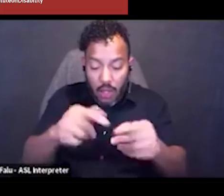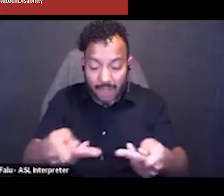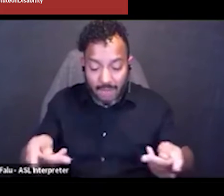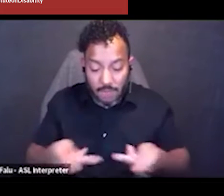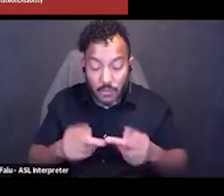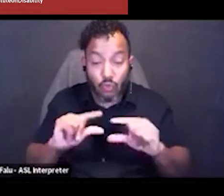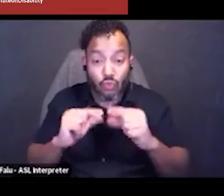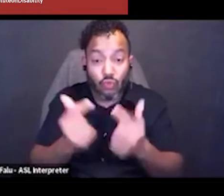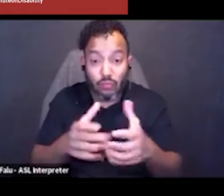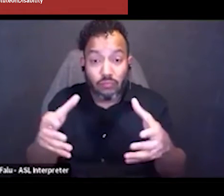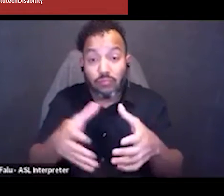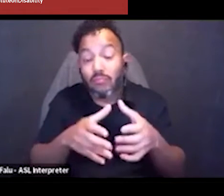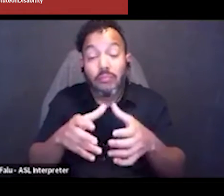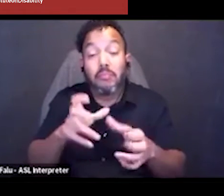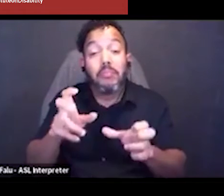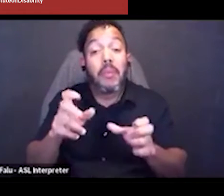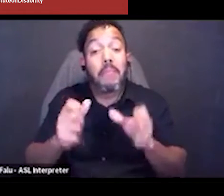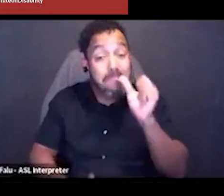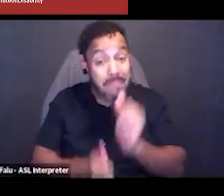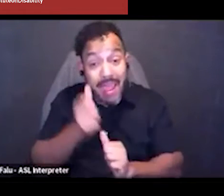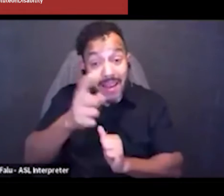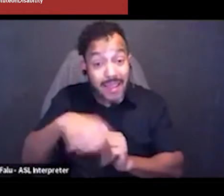places where people with disabilities live.